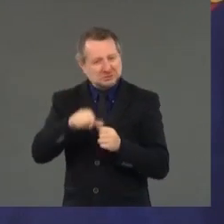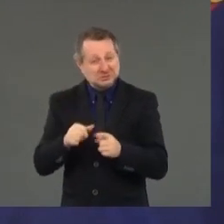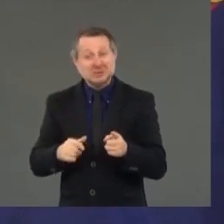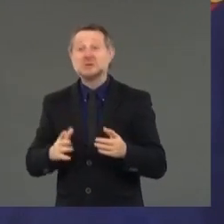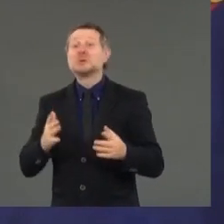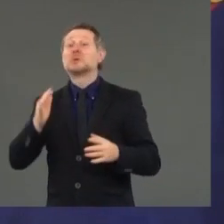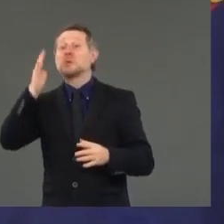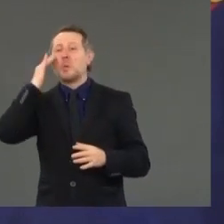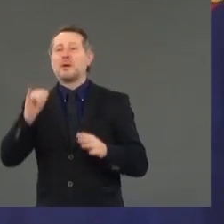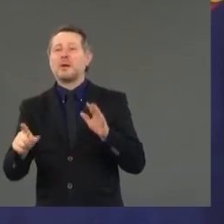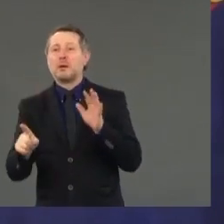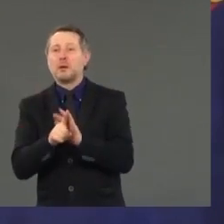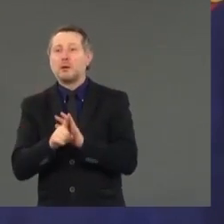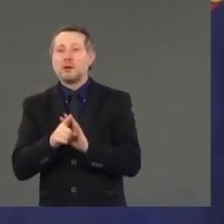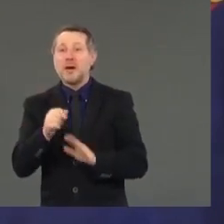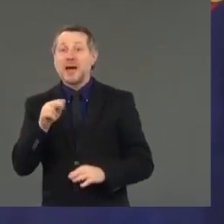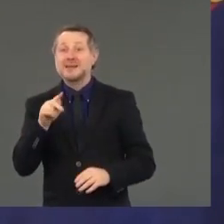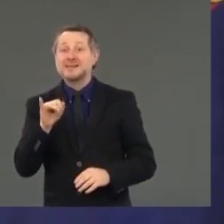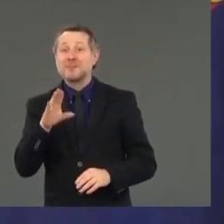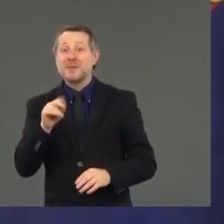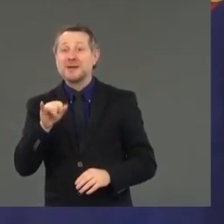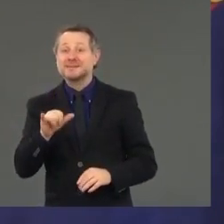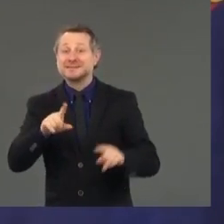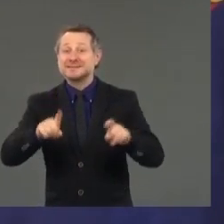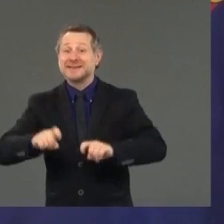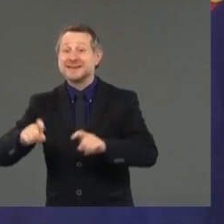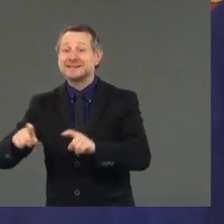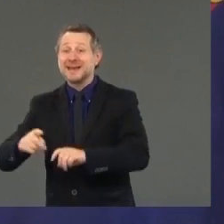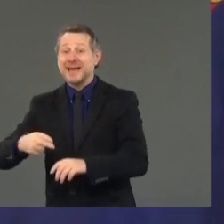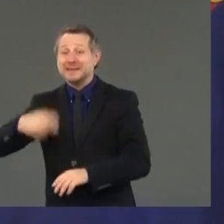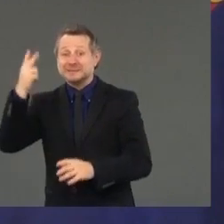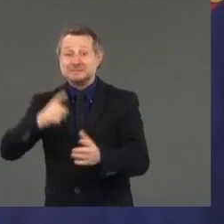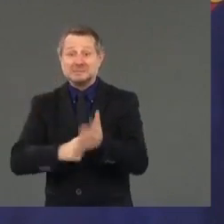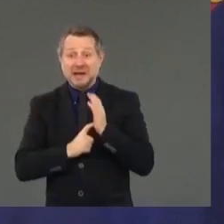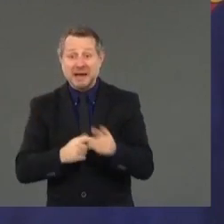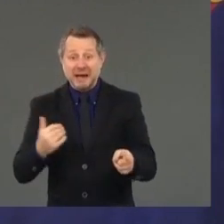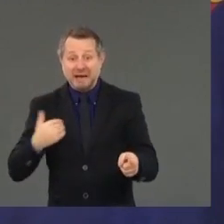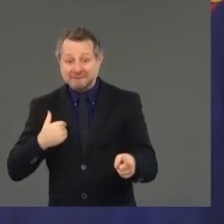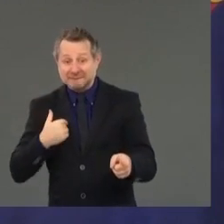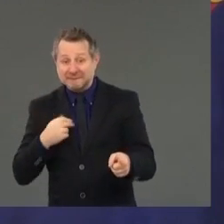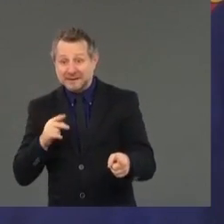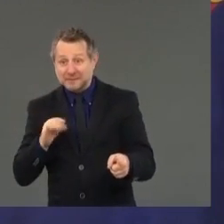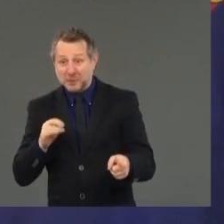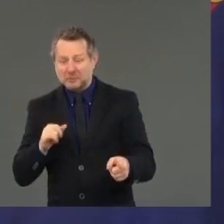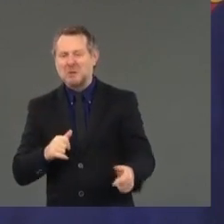THAT WAS THE FACT THAT HE GAVE US. ANTIBODY TEST CAME UP, THAT'S